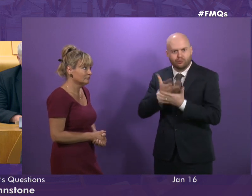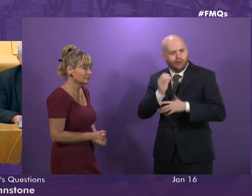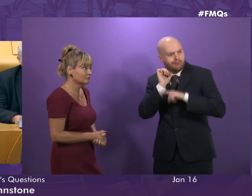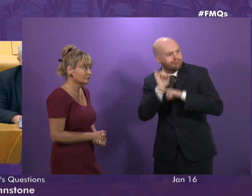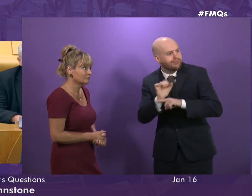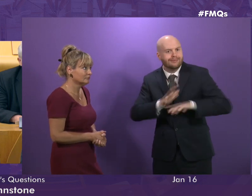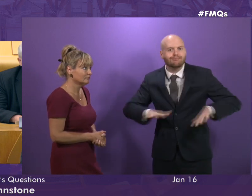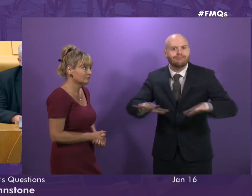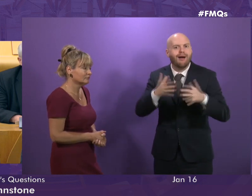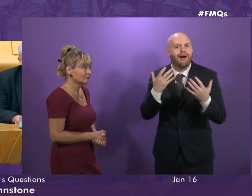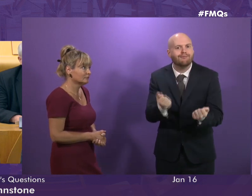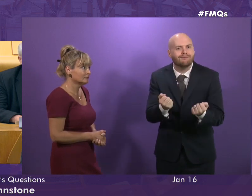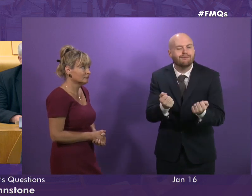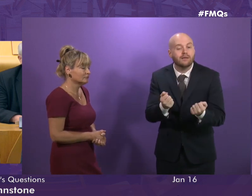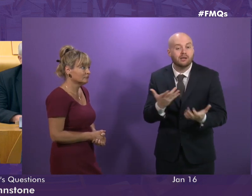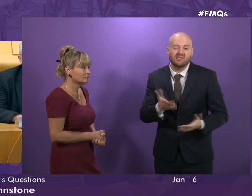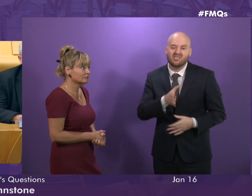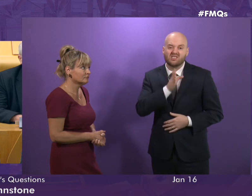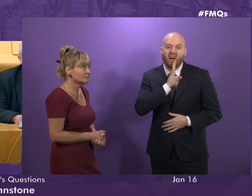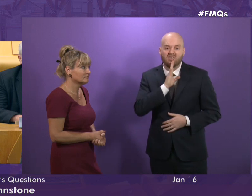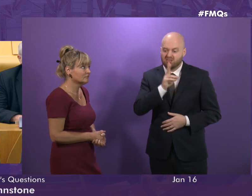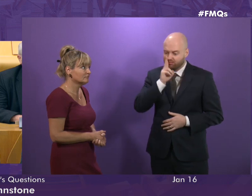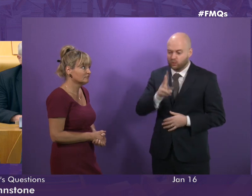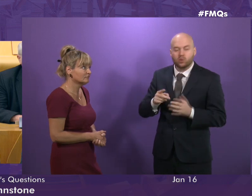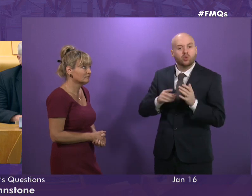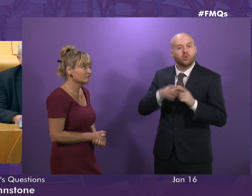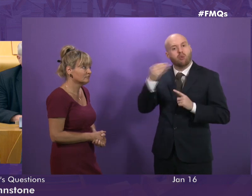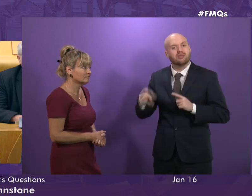thrown out the guarantees that those would be maintained in the European Union (Withdrawal